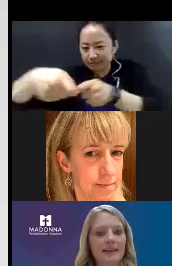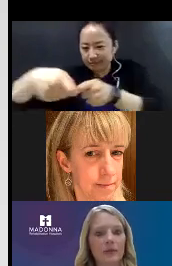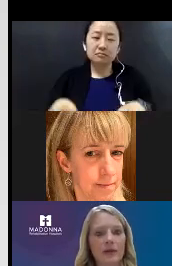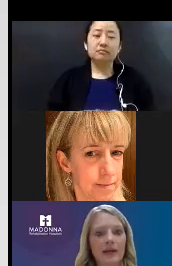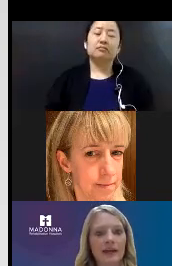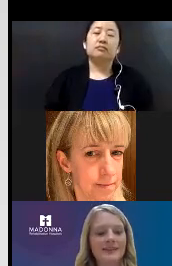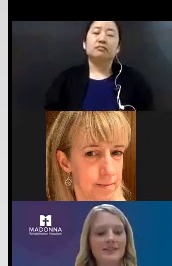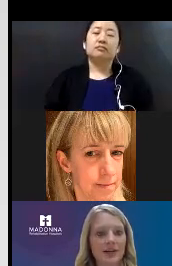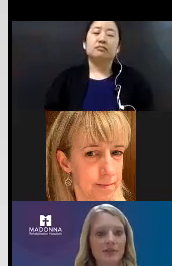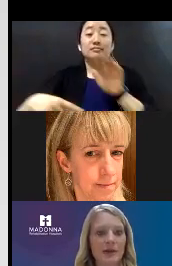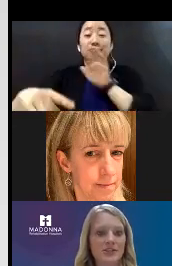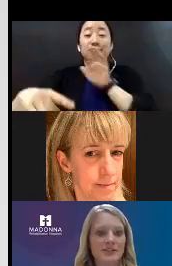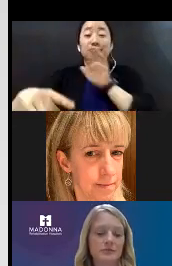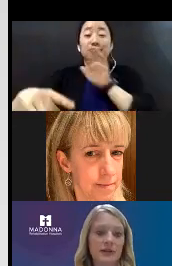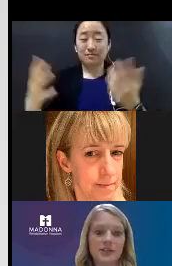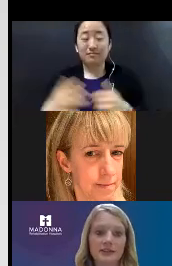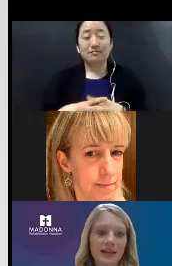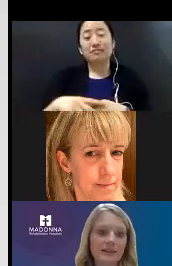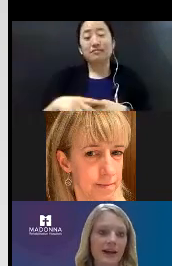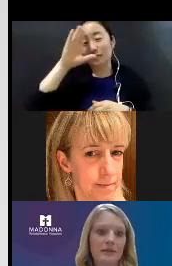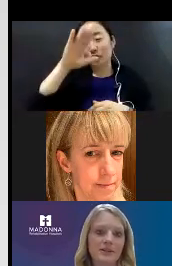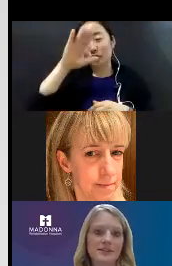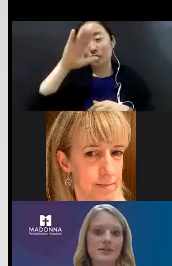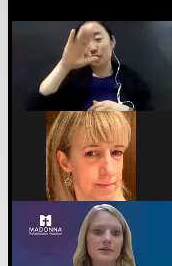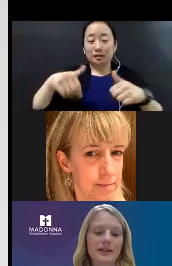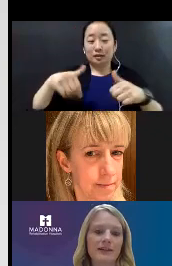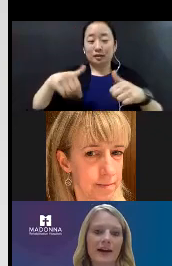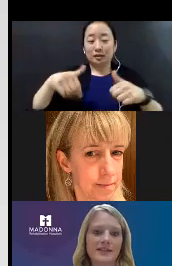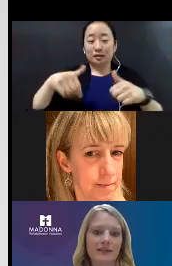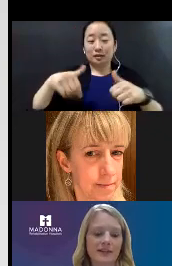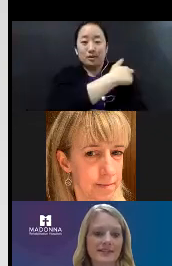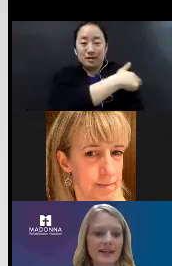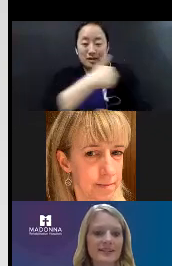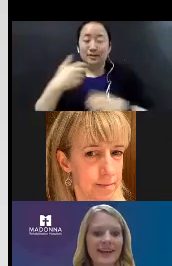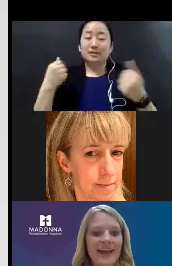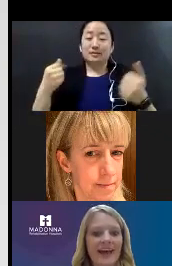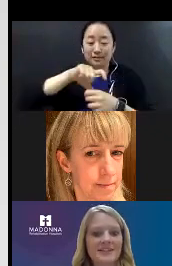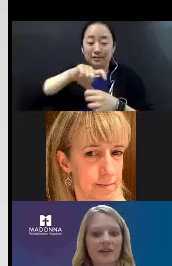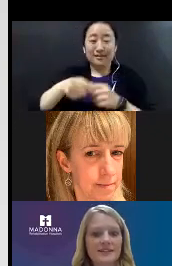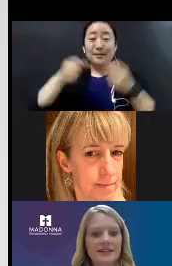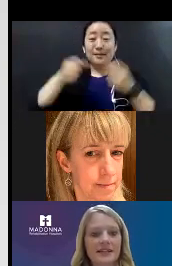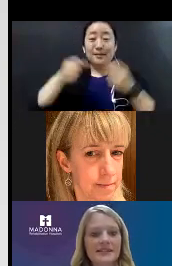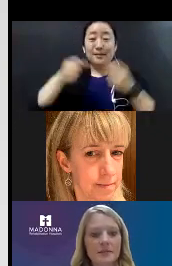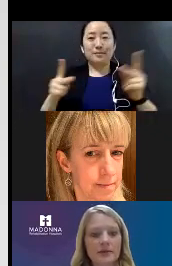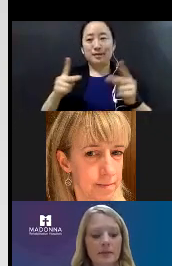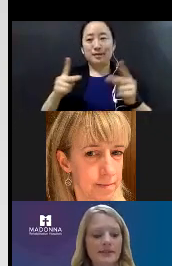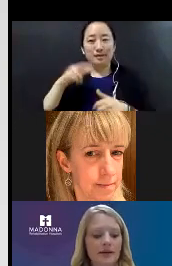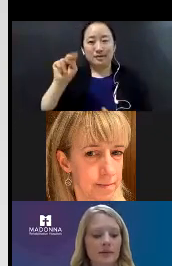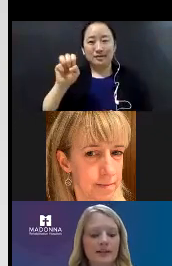BEGINNING, THAT WE SERVE PATIENTS REGIONALLY. LOTS OF PATIENTS WHO LIVE OUTSIDE OF OUR STATE. OUR FACILITY SET PARAMETERS THAT WE CAN